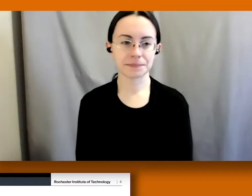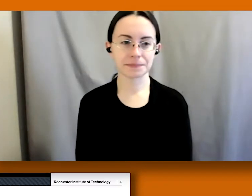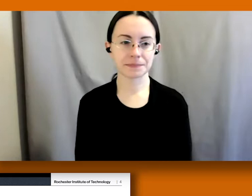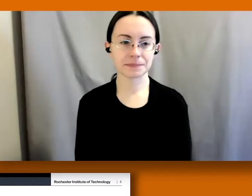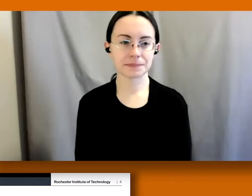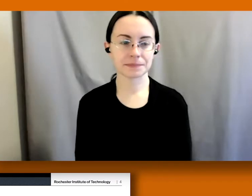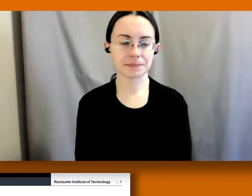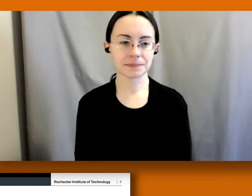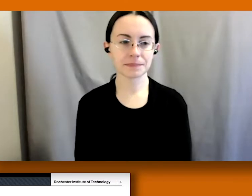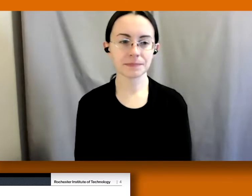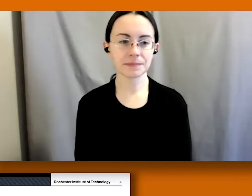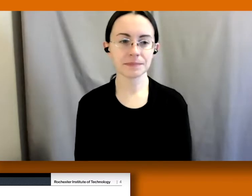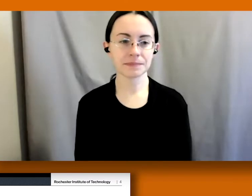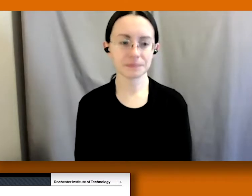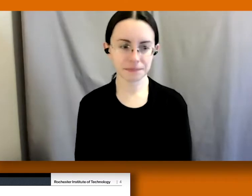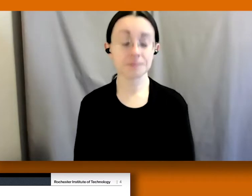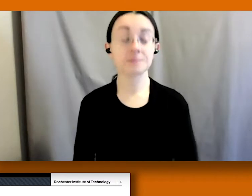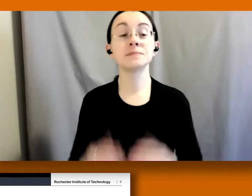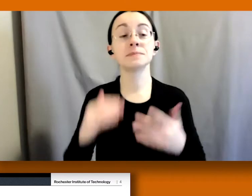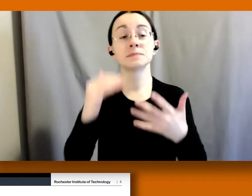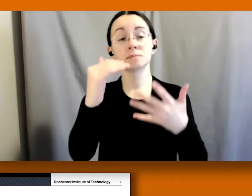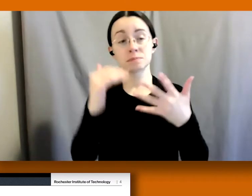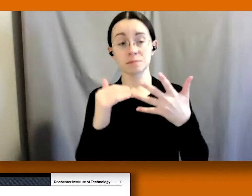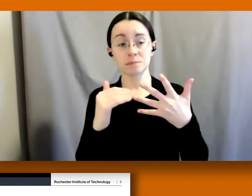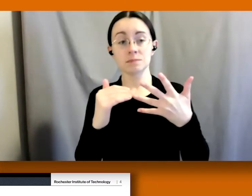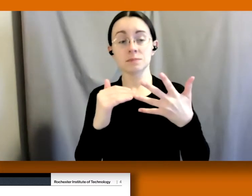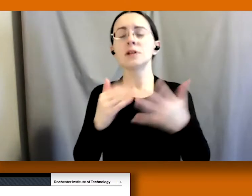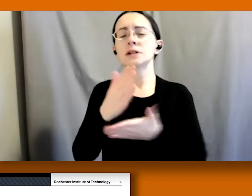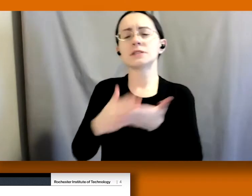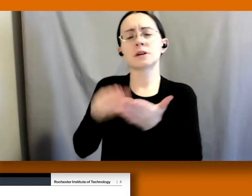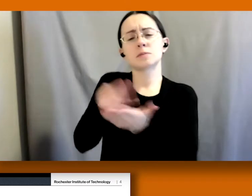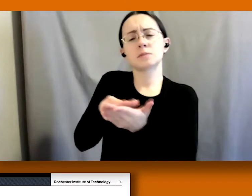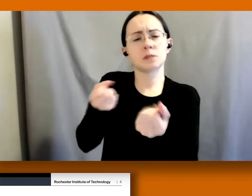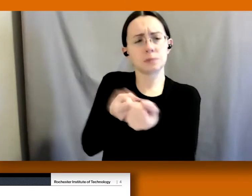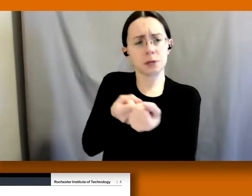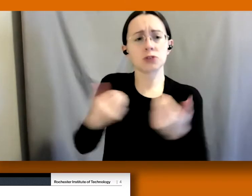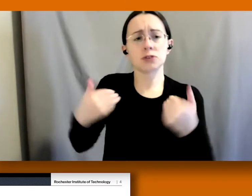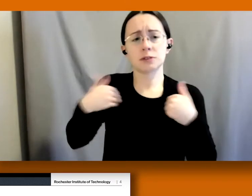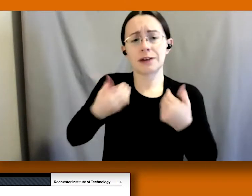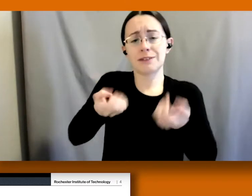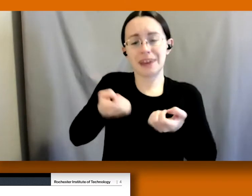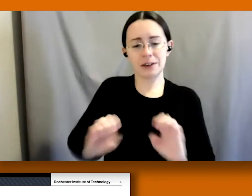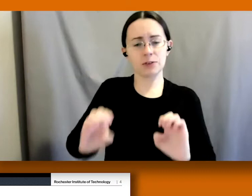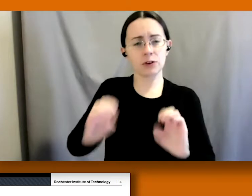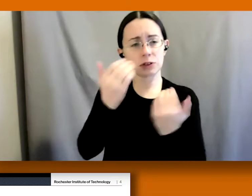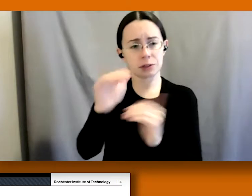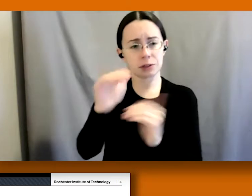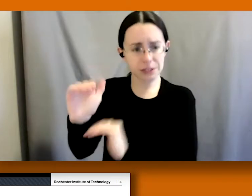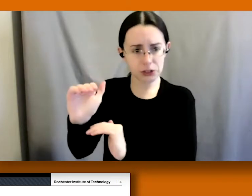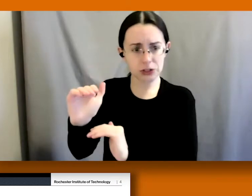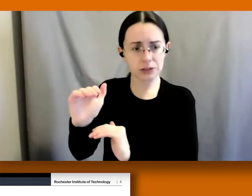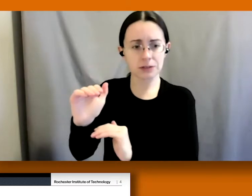Uh, some sponsors have effort limitations, to where you can only have so much effort in a fiscal year.